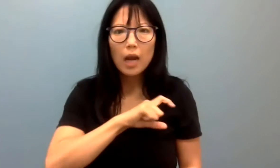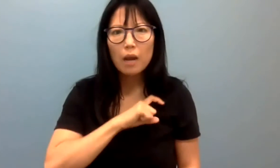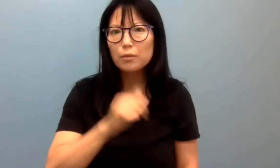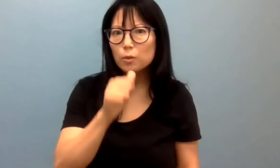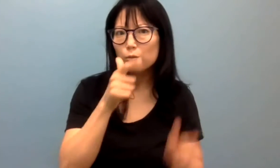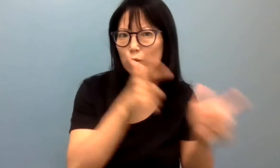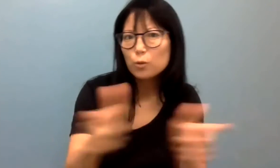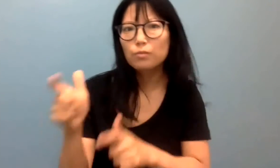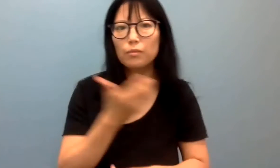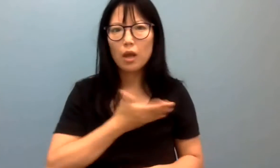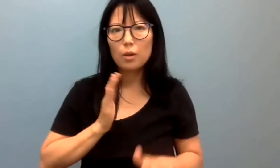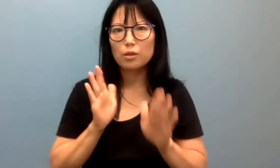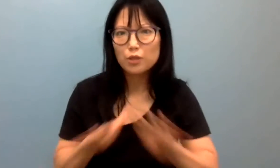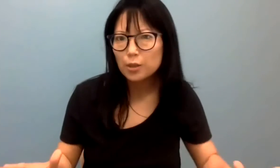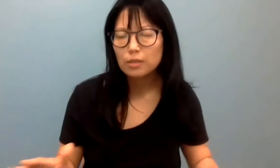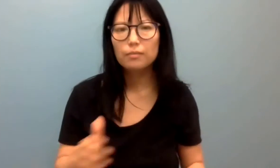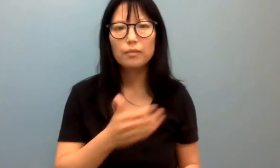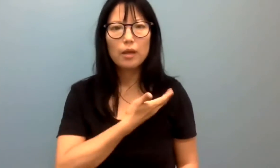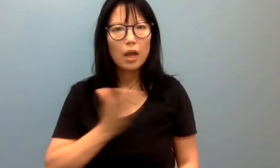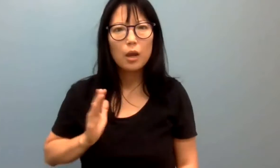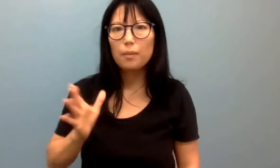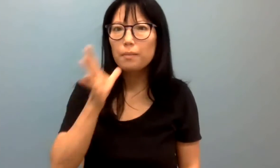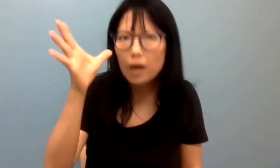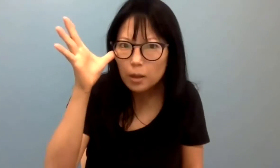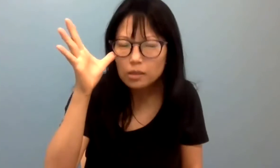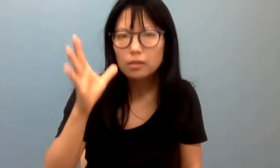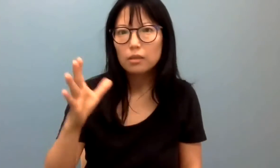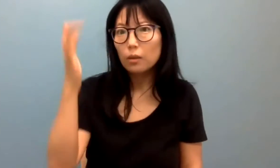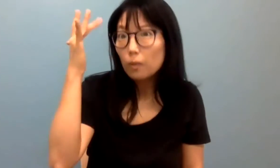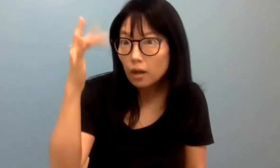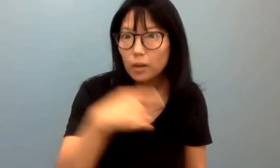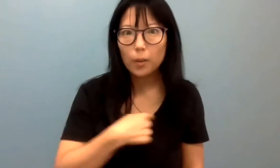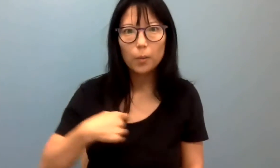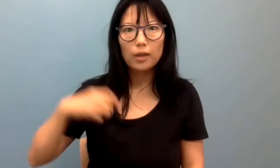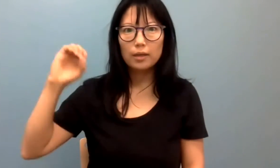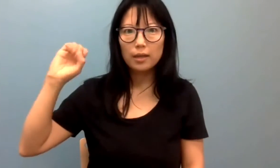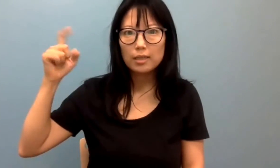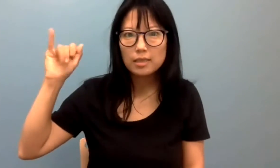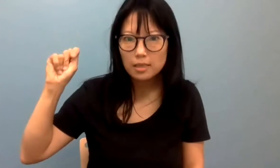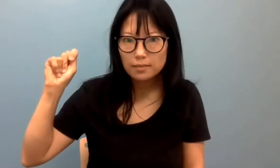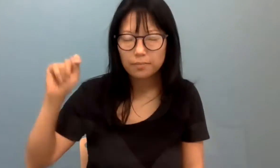The police do not gun down our children and parents for simply existing.